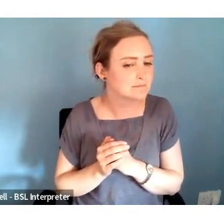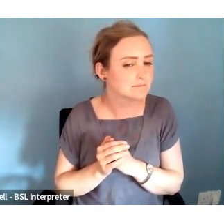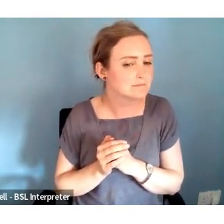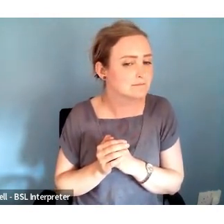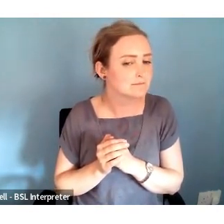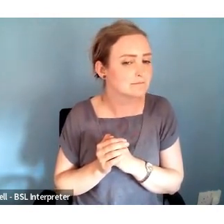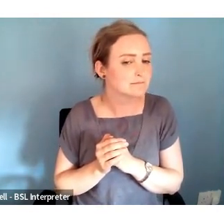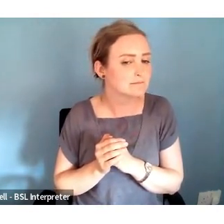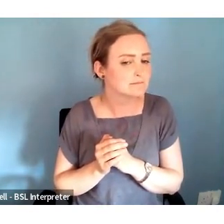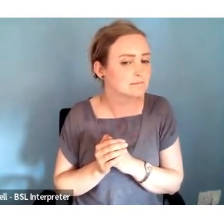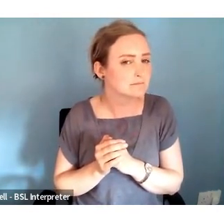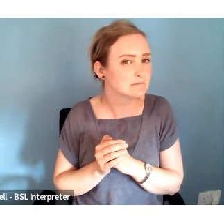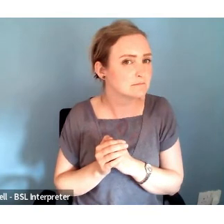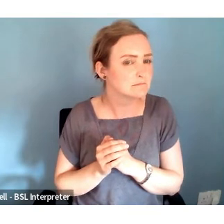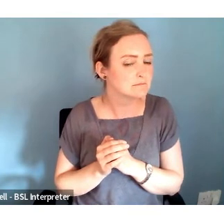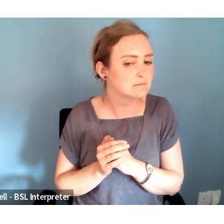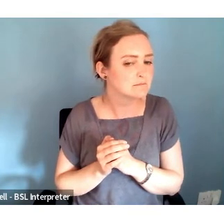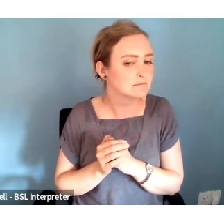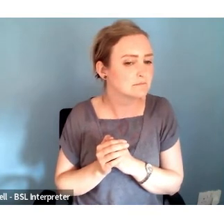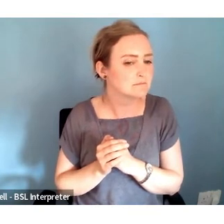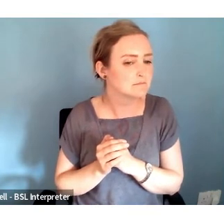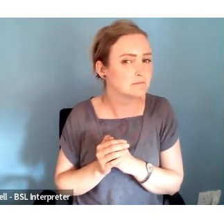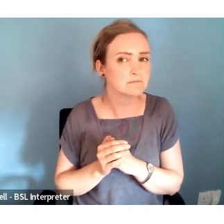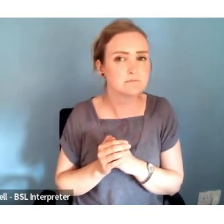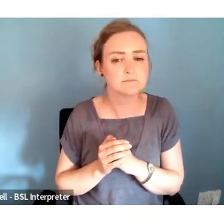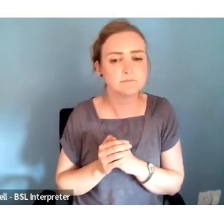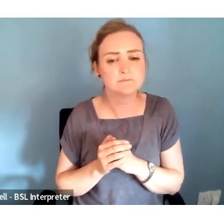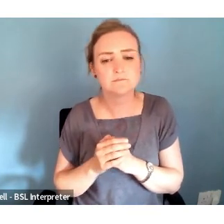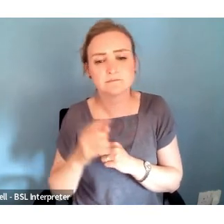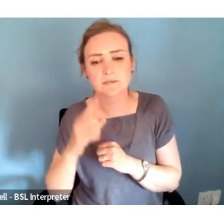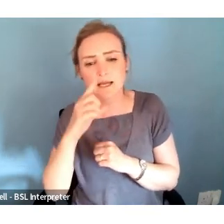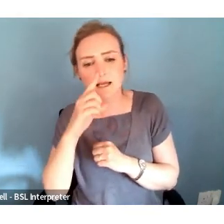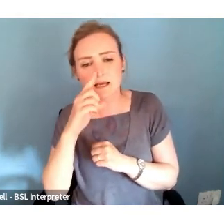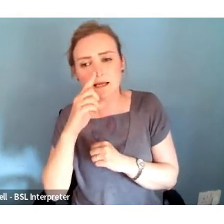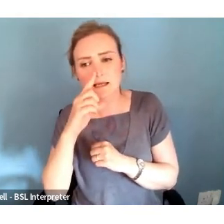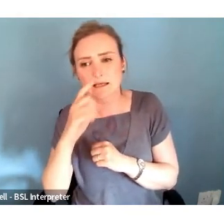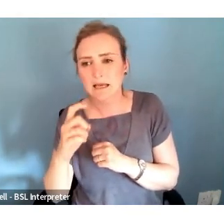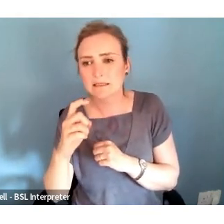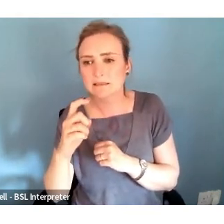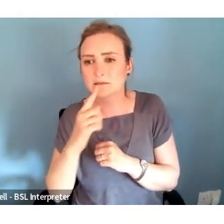webinar mode. It is Kelly. If you want to pop it